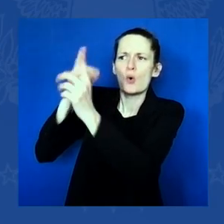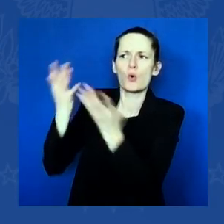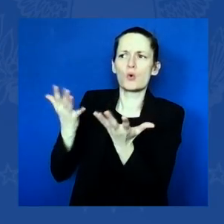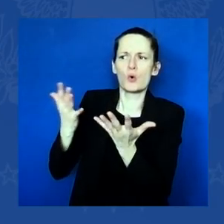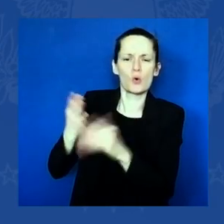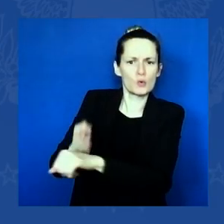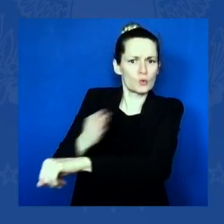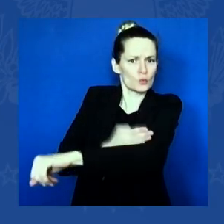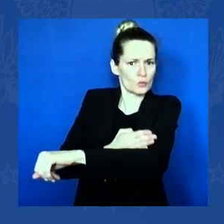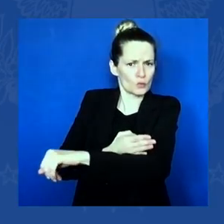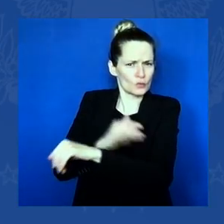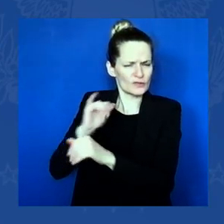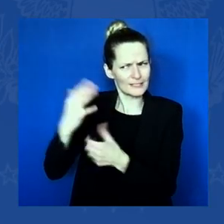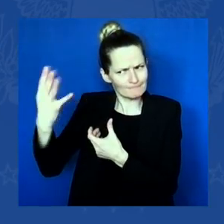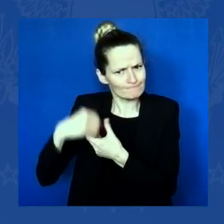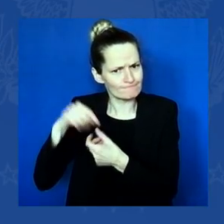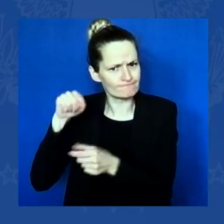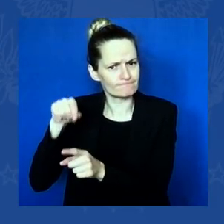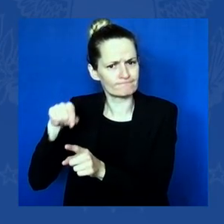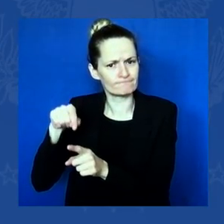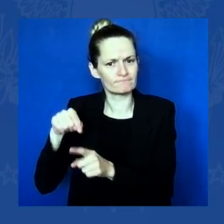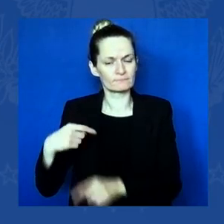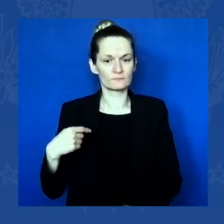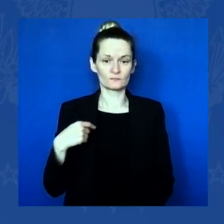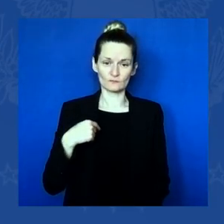the workers around the world who make the flow of goods possible --